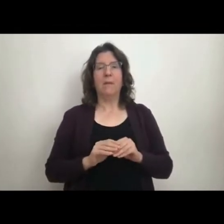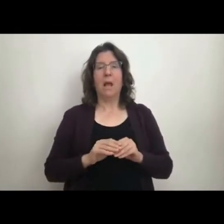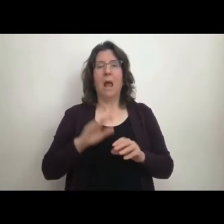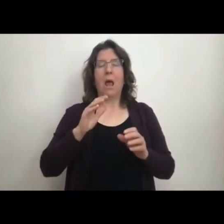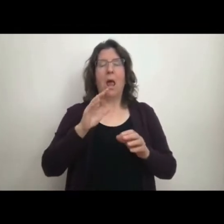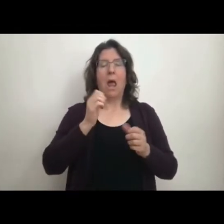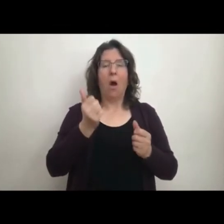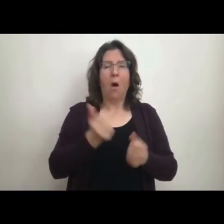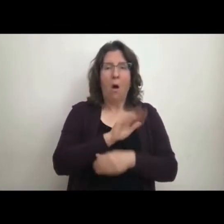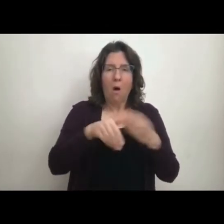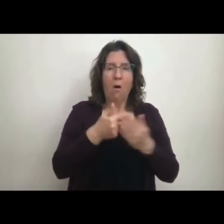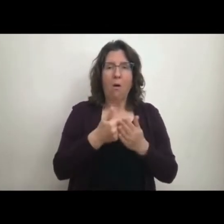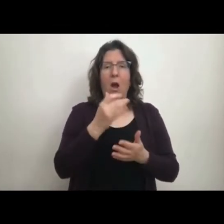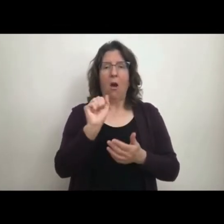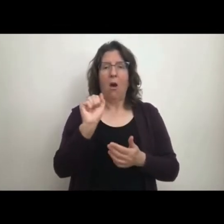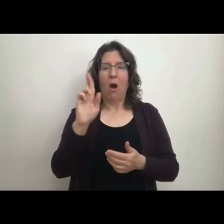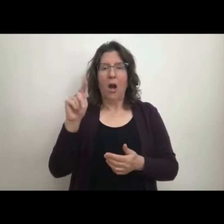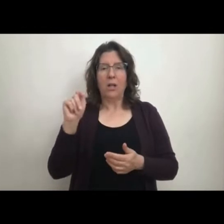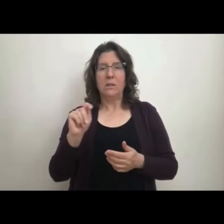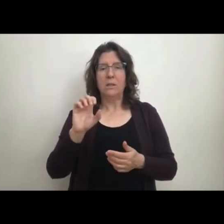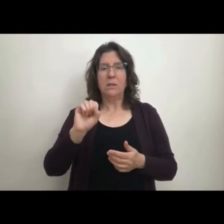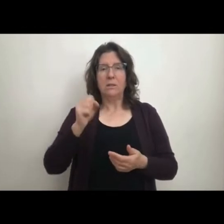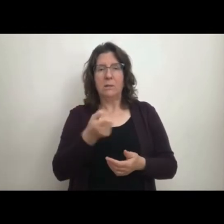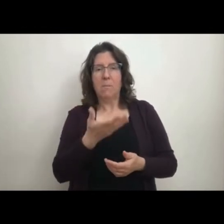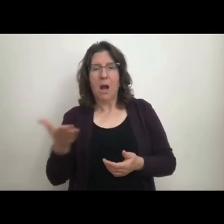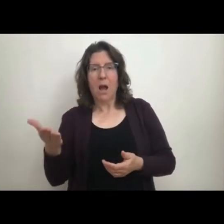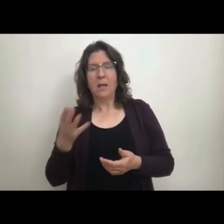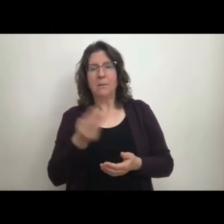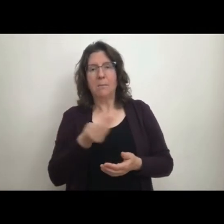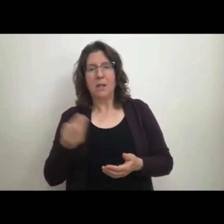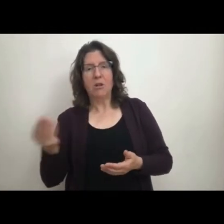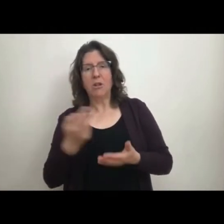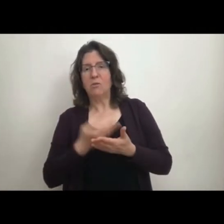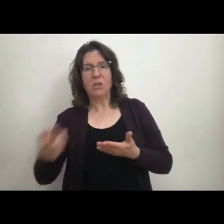They had to move furniture around, as needed, for the activities they were doing.